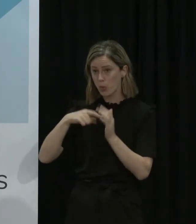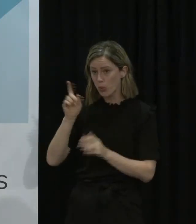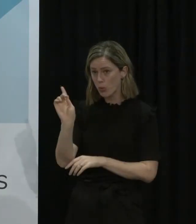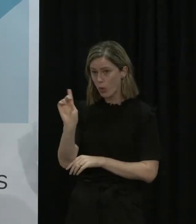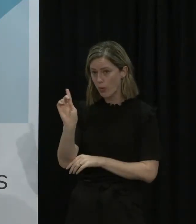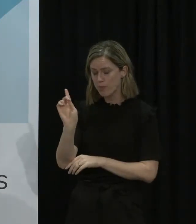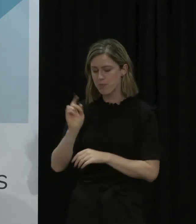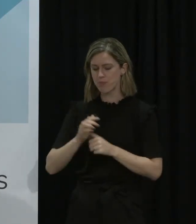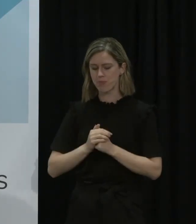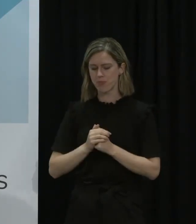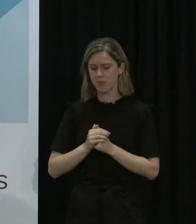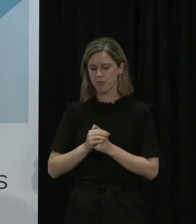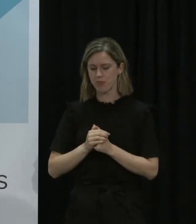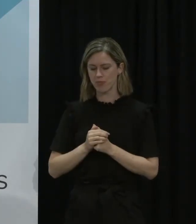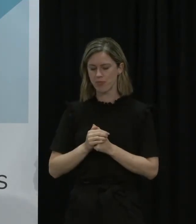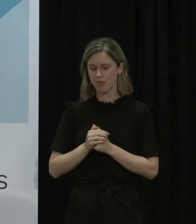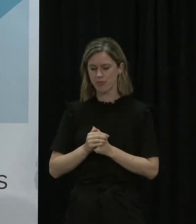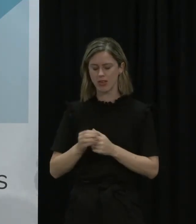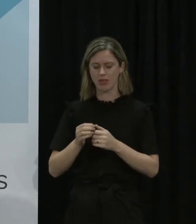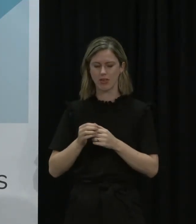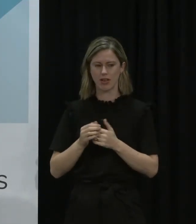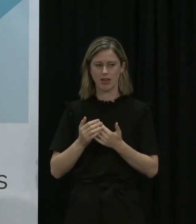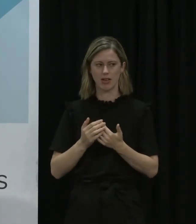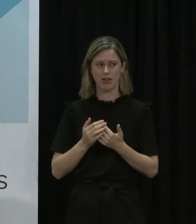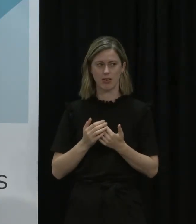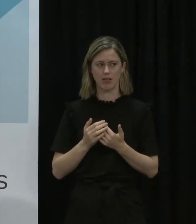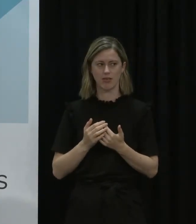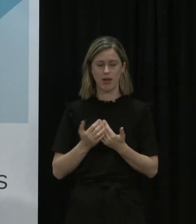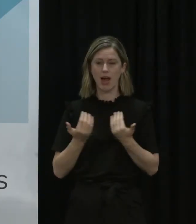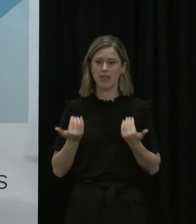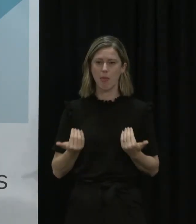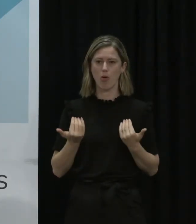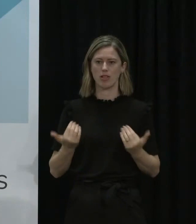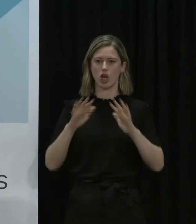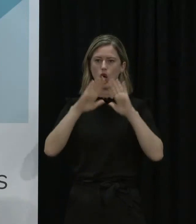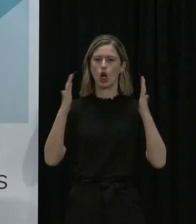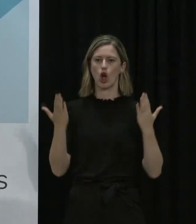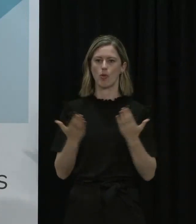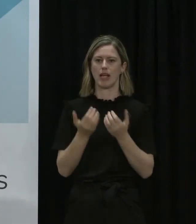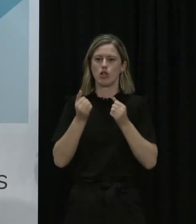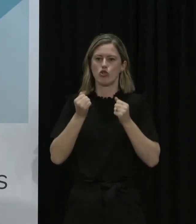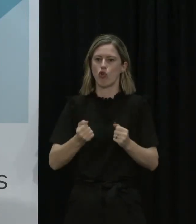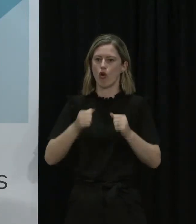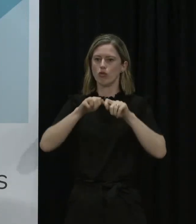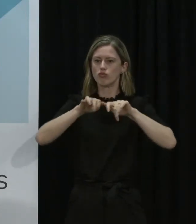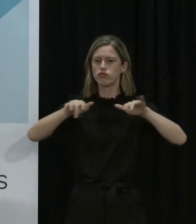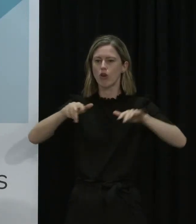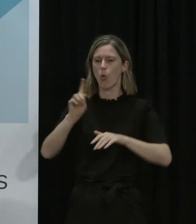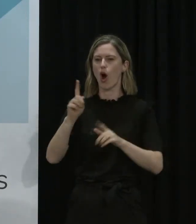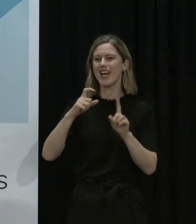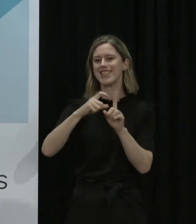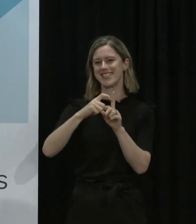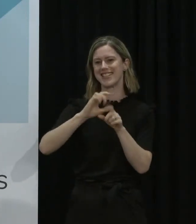really know much about this virus. But the important thing